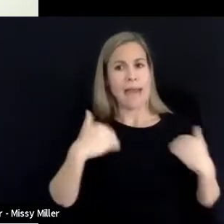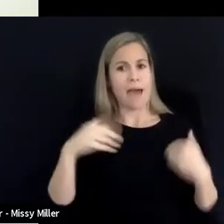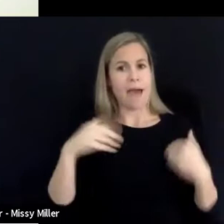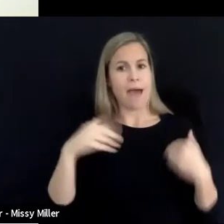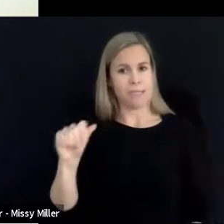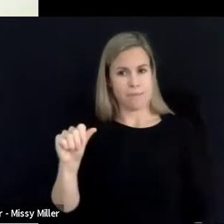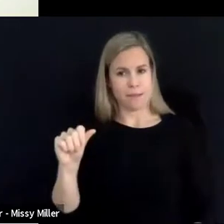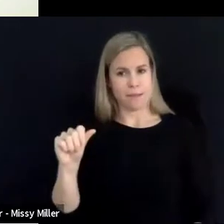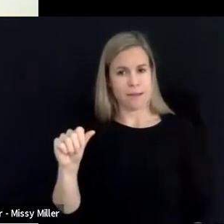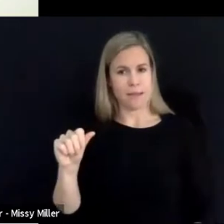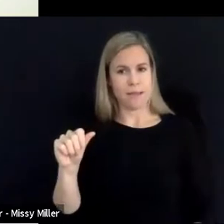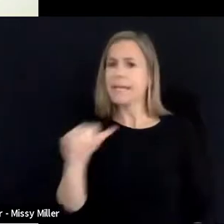not as autistic.